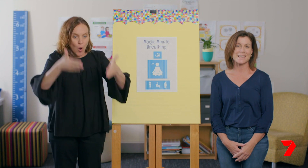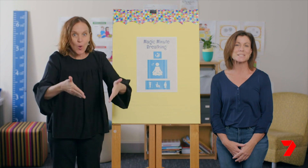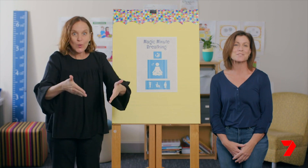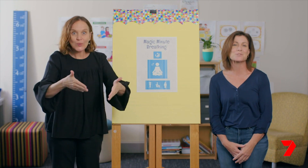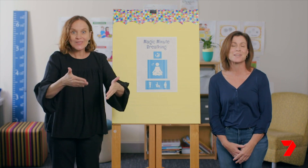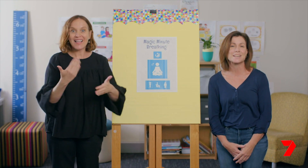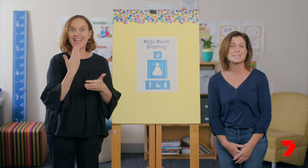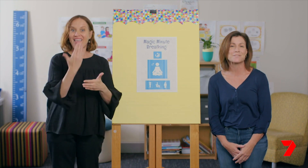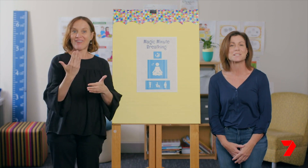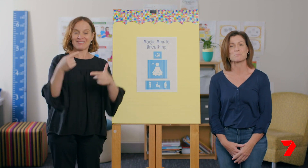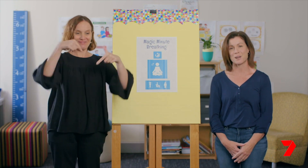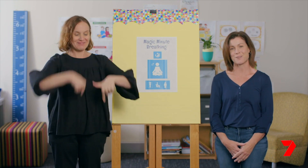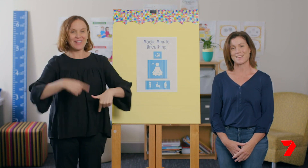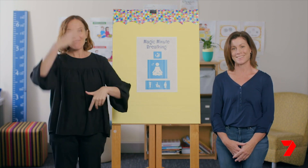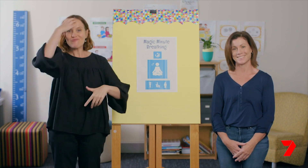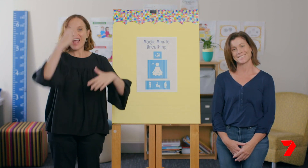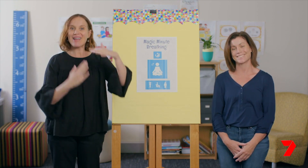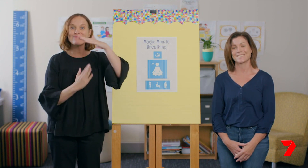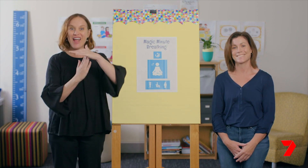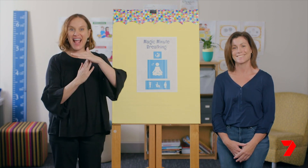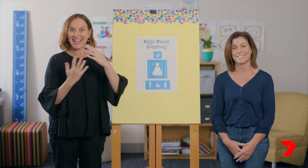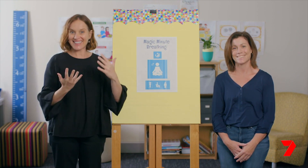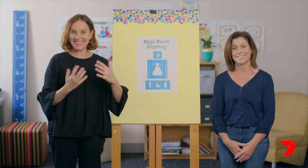Thanks for joining us for this brain break.